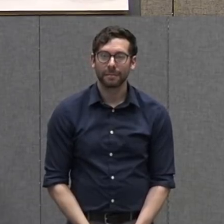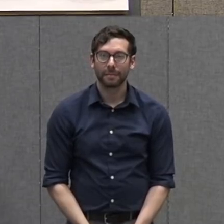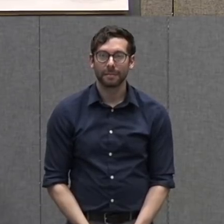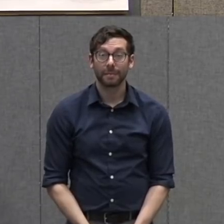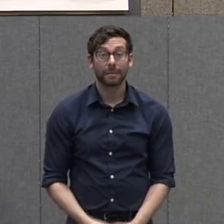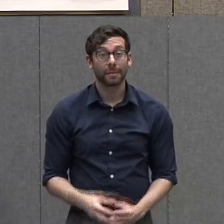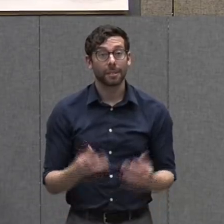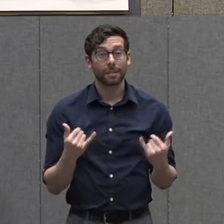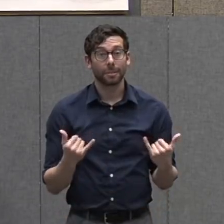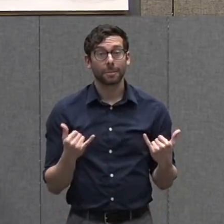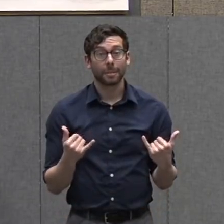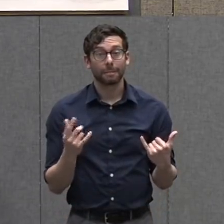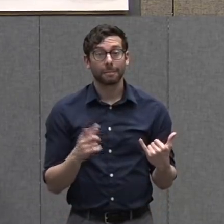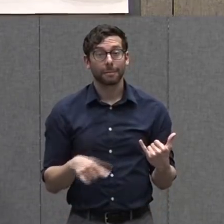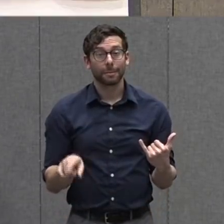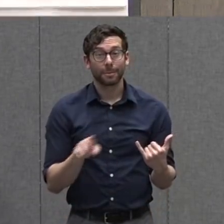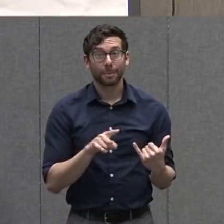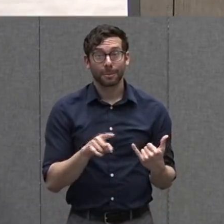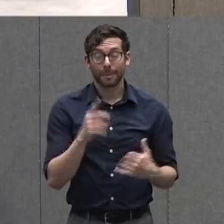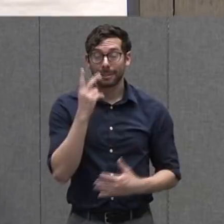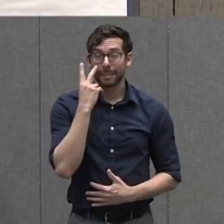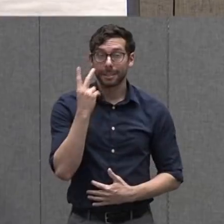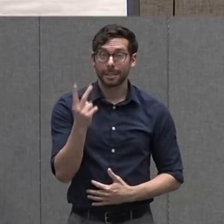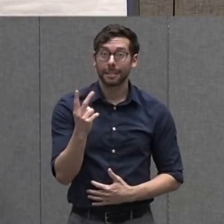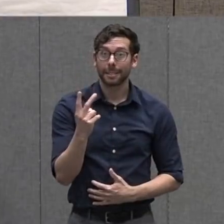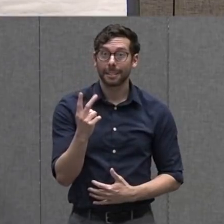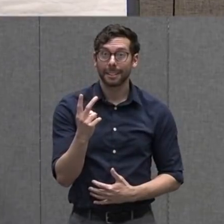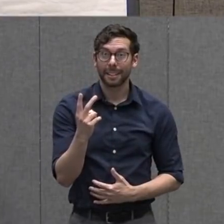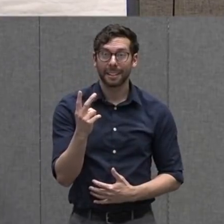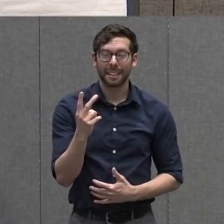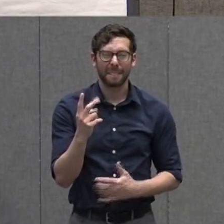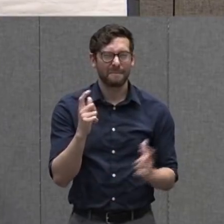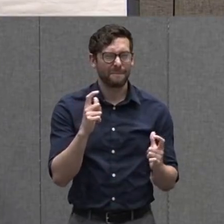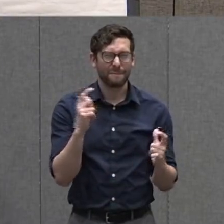As you can see, my chart is a large piece of paper